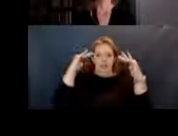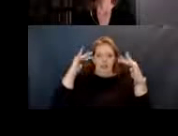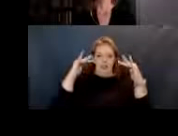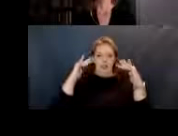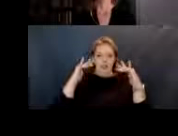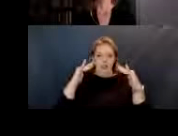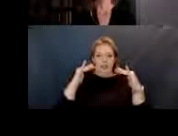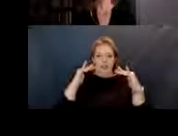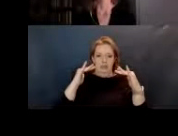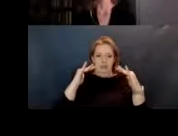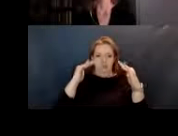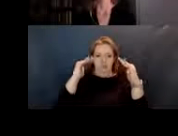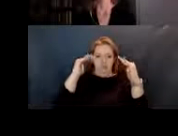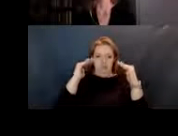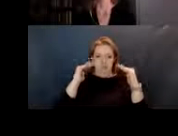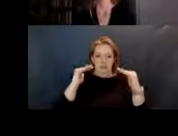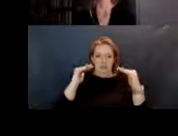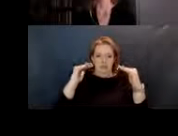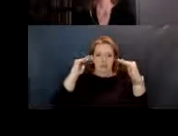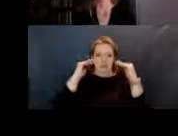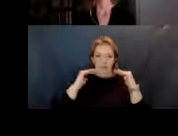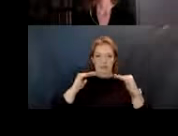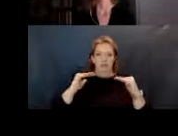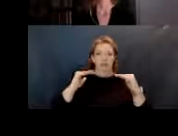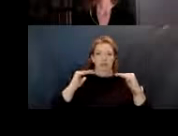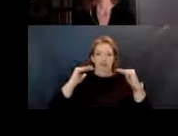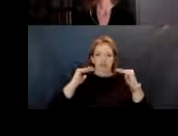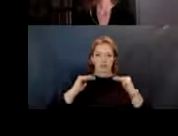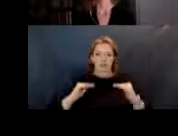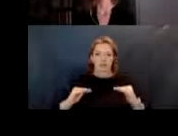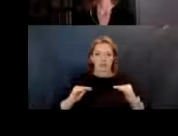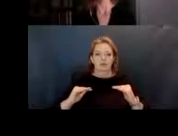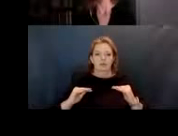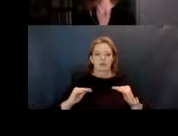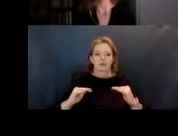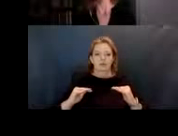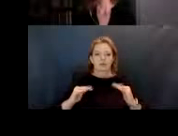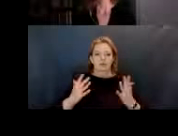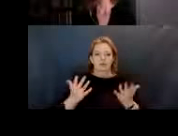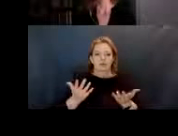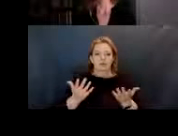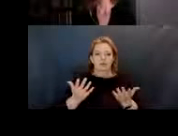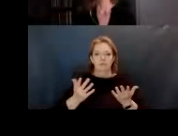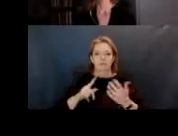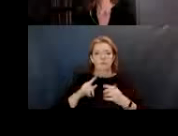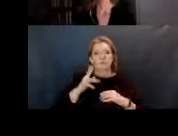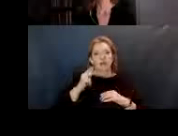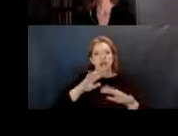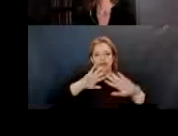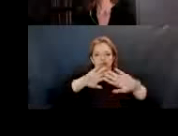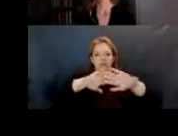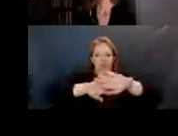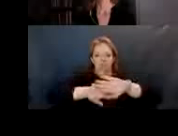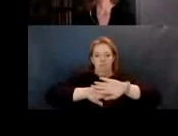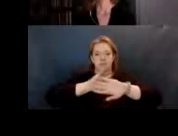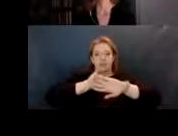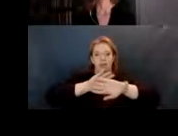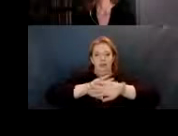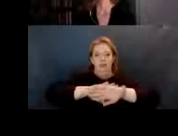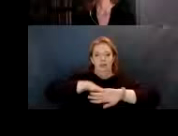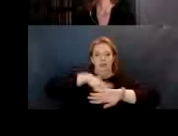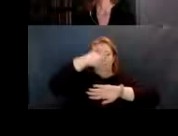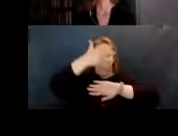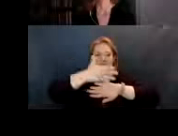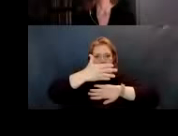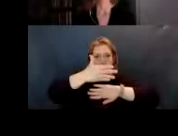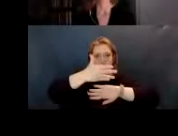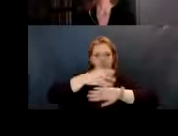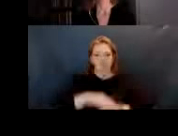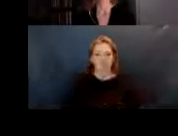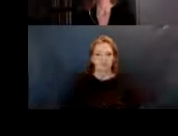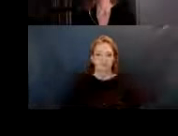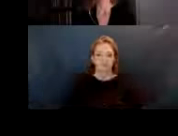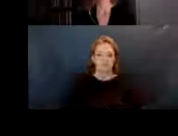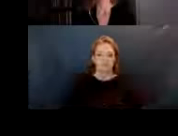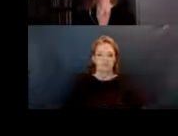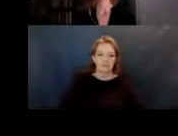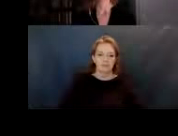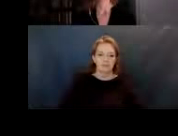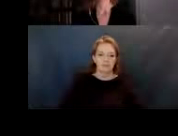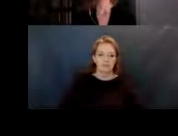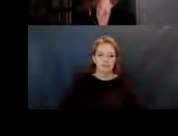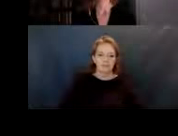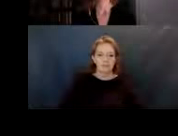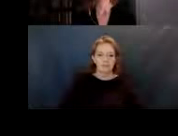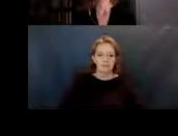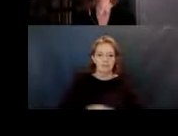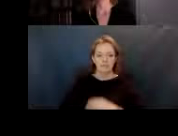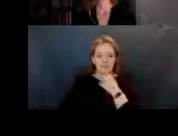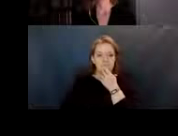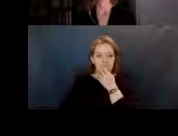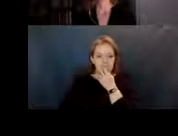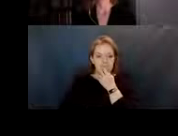to the next sentence, and the next sentence, and then they just mirror themselves from